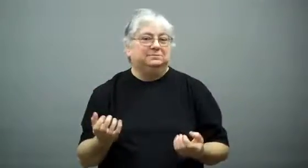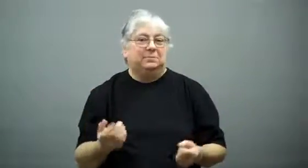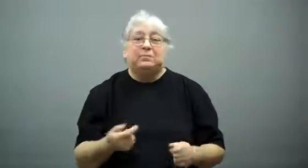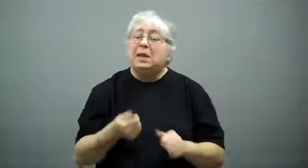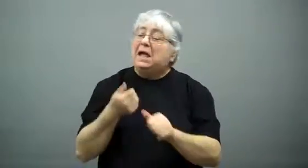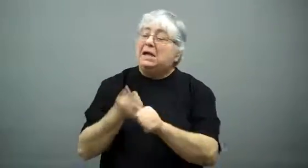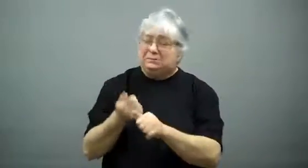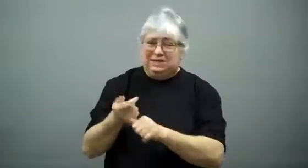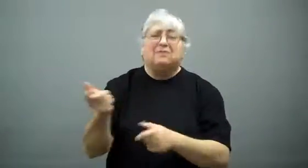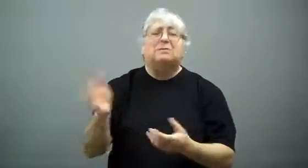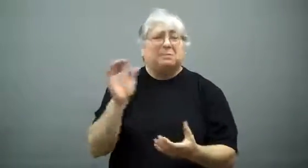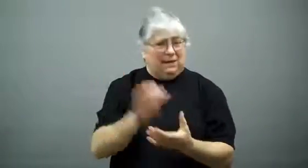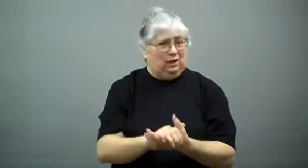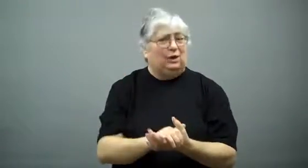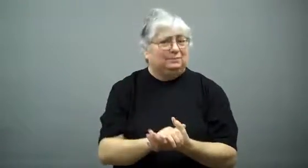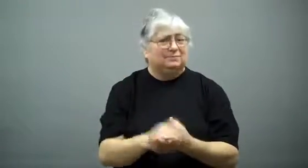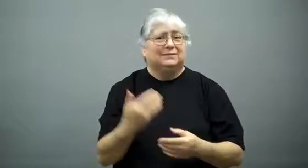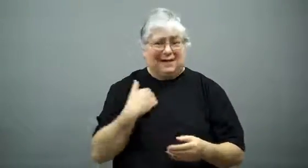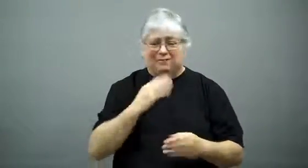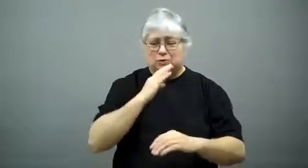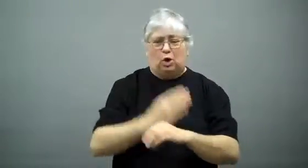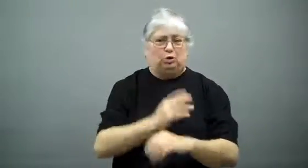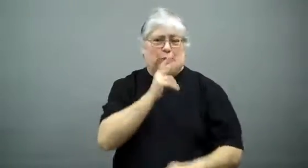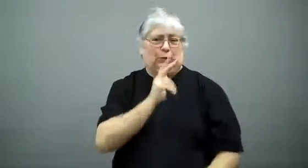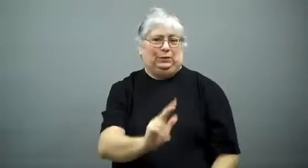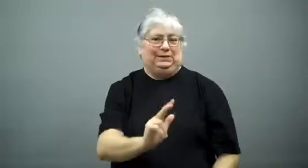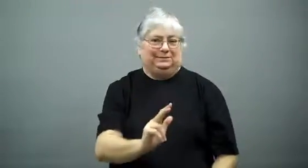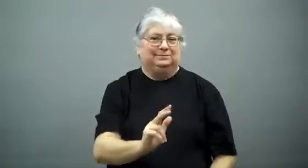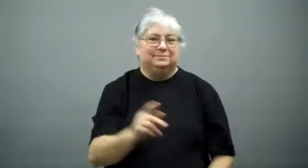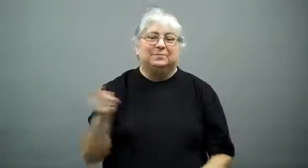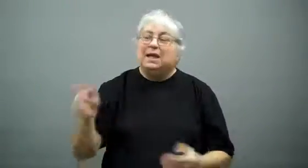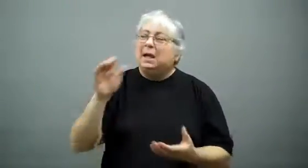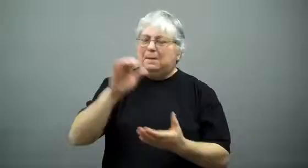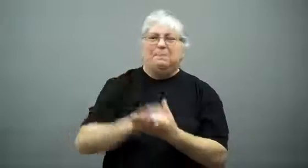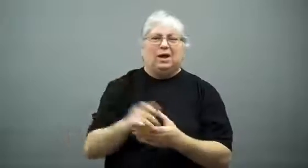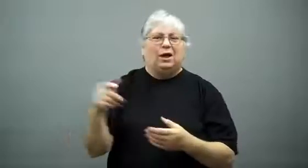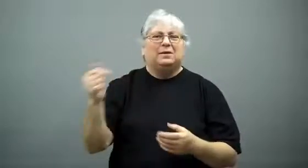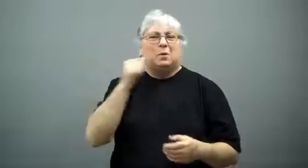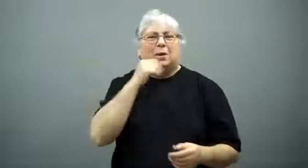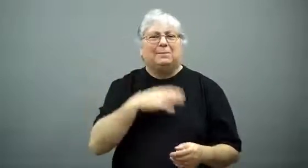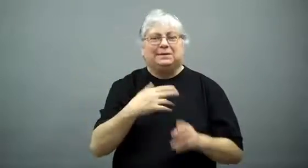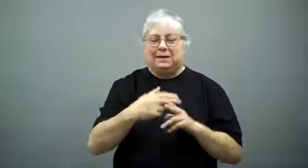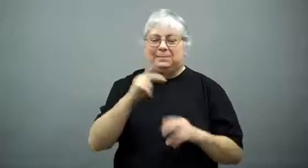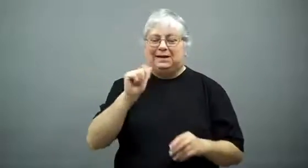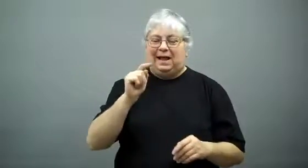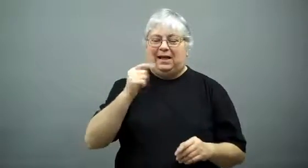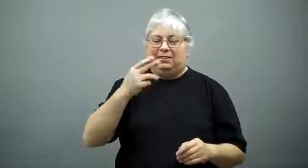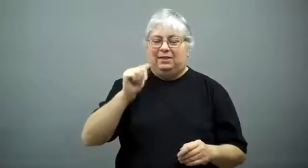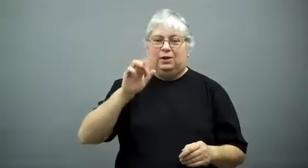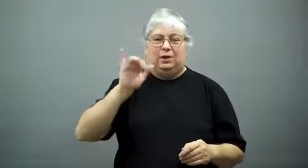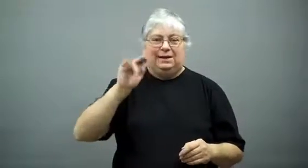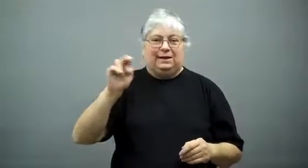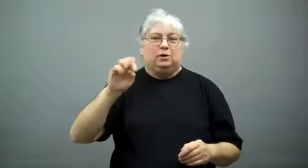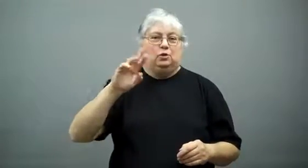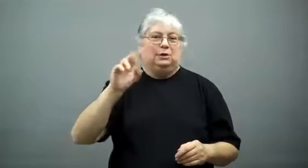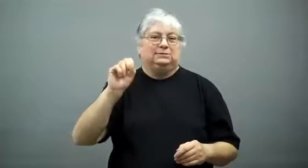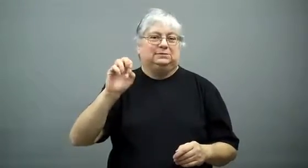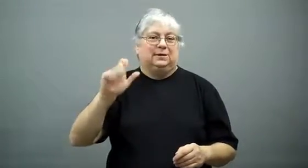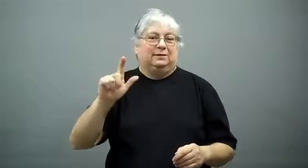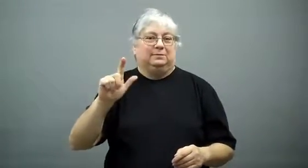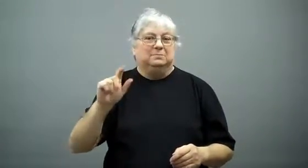He was married and had a three year old daughter.